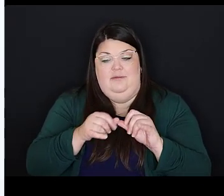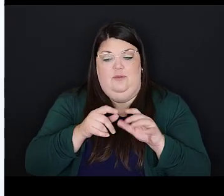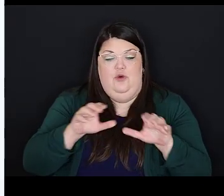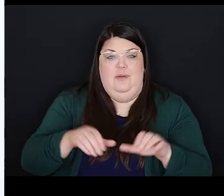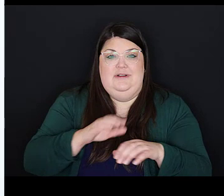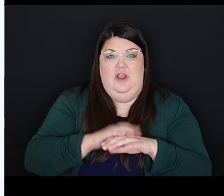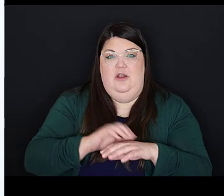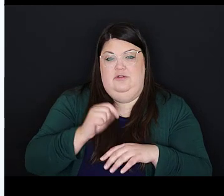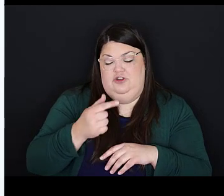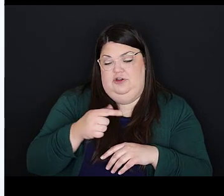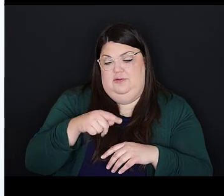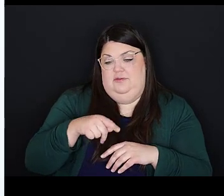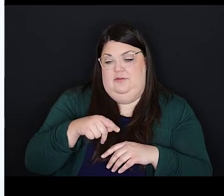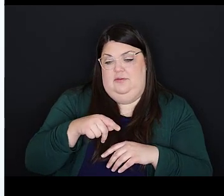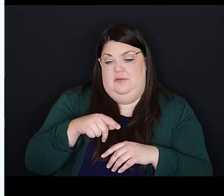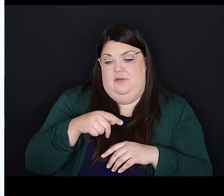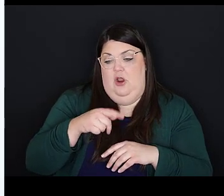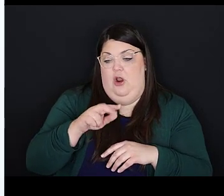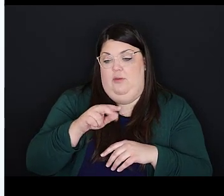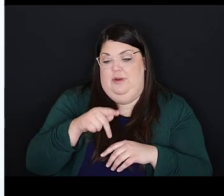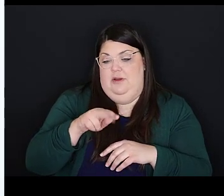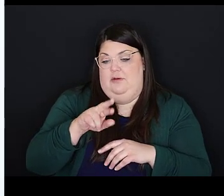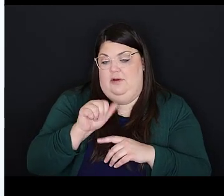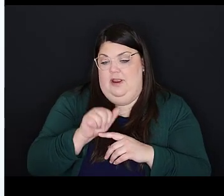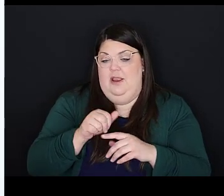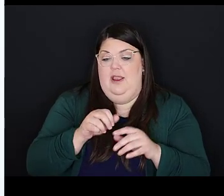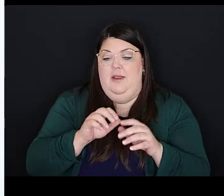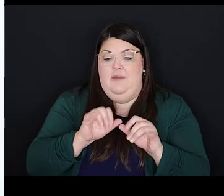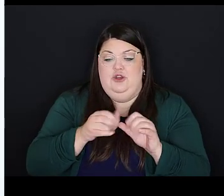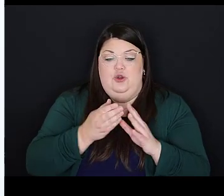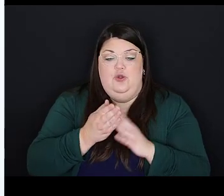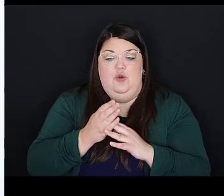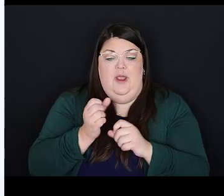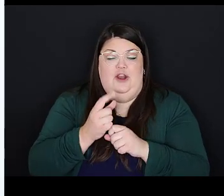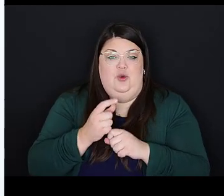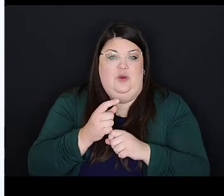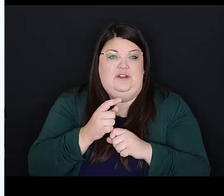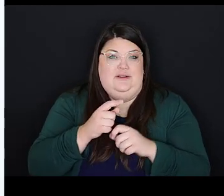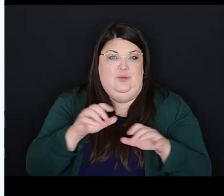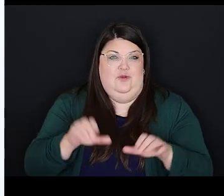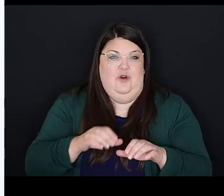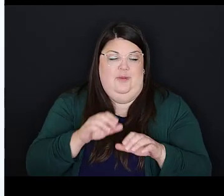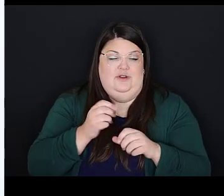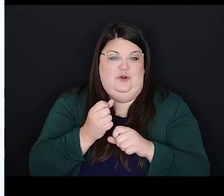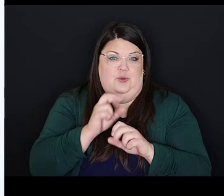Form (APR Form) for the AIVRS program. Note—For the purposes of this section,